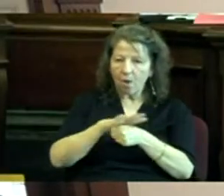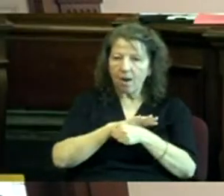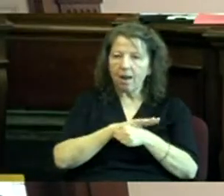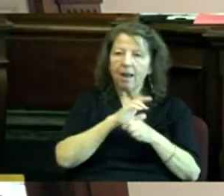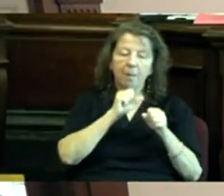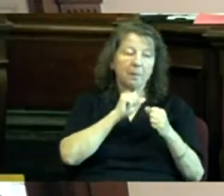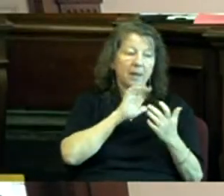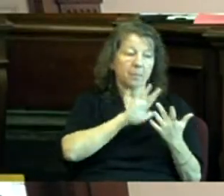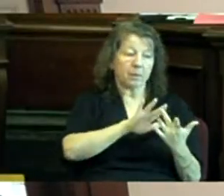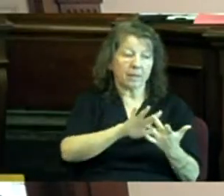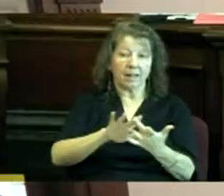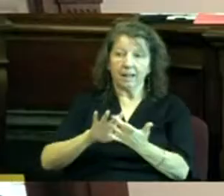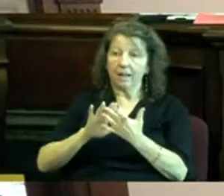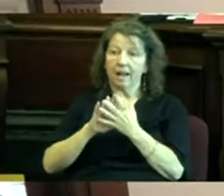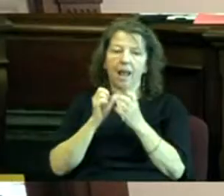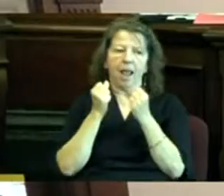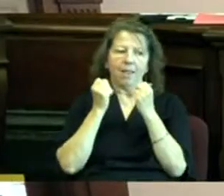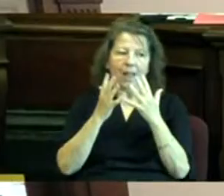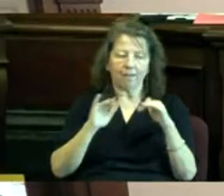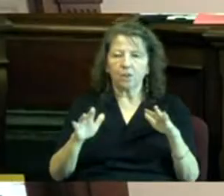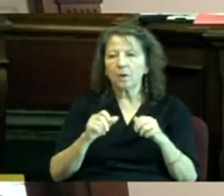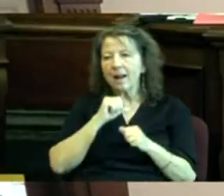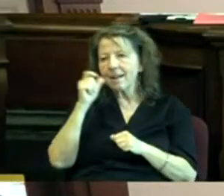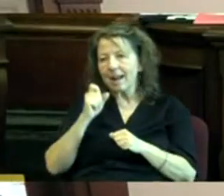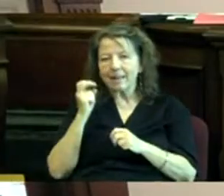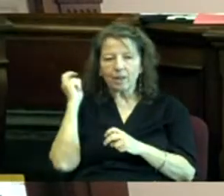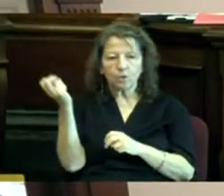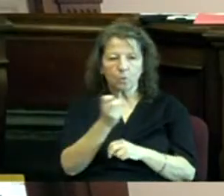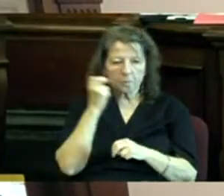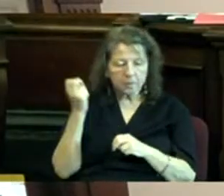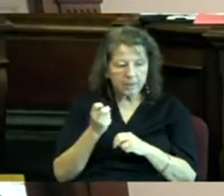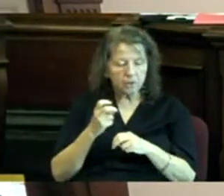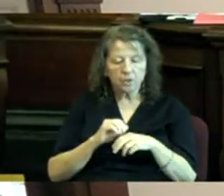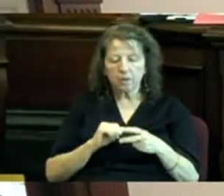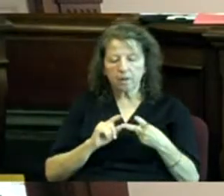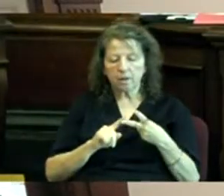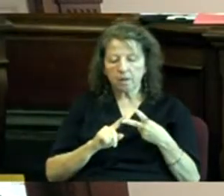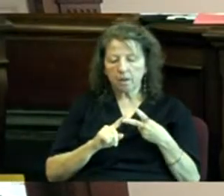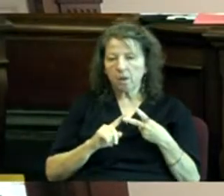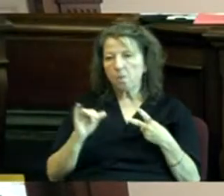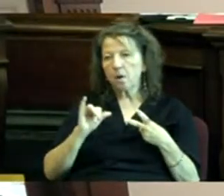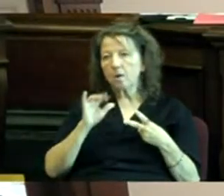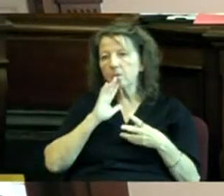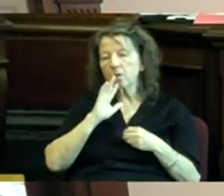of families and children in those areas, and the ability to reach a lot of children without